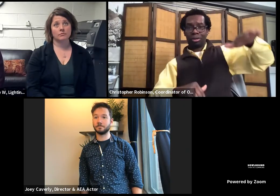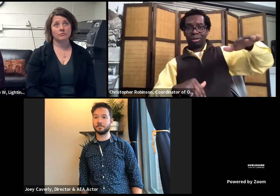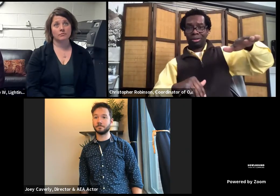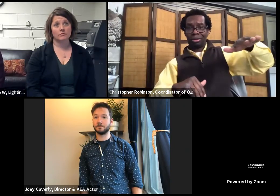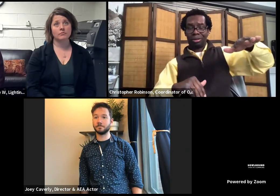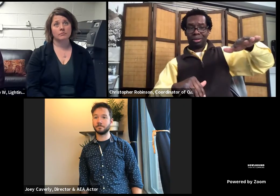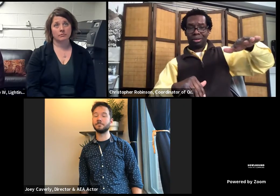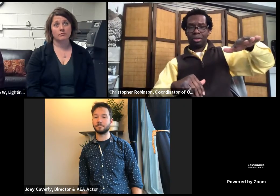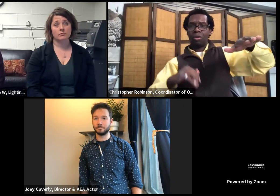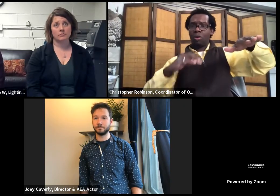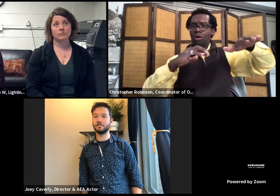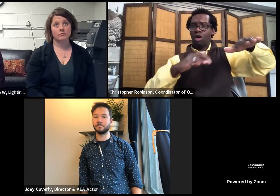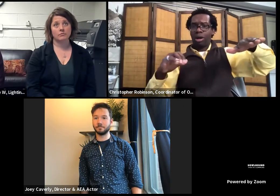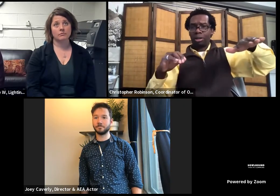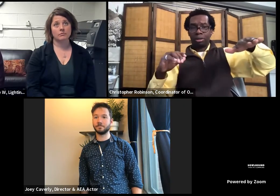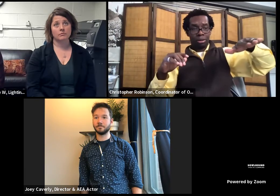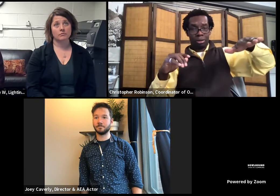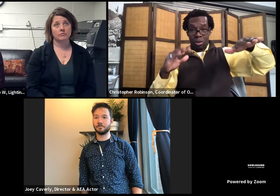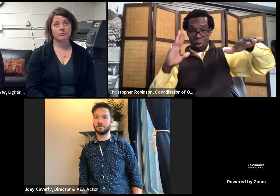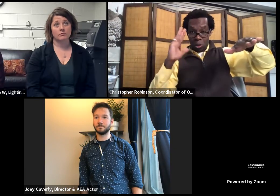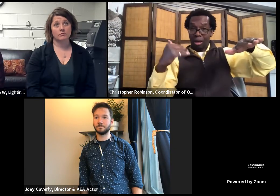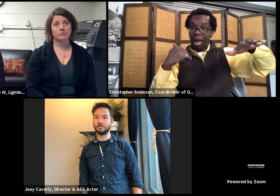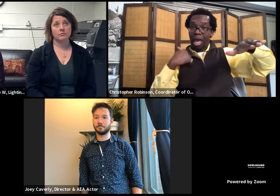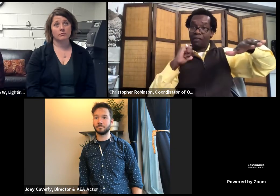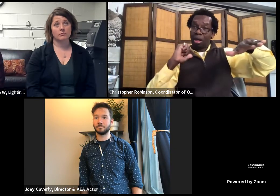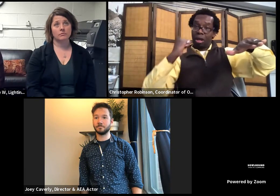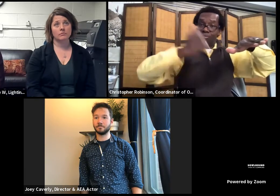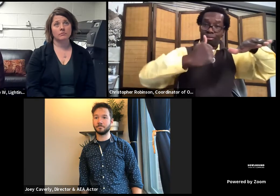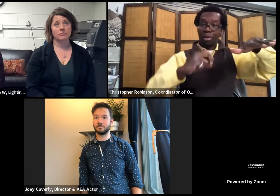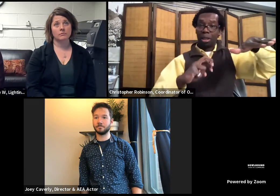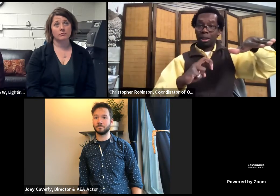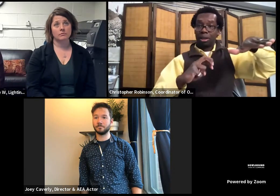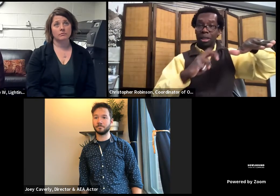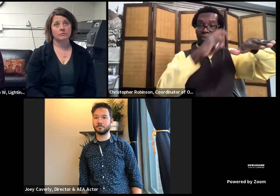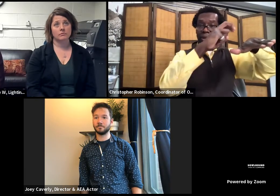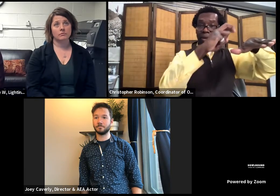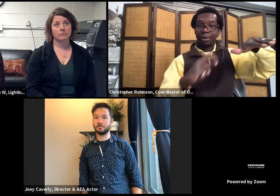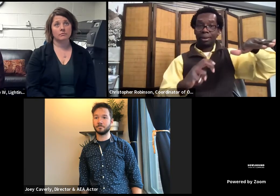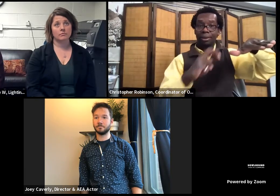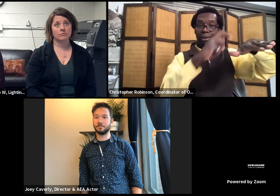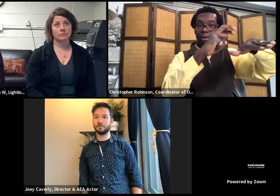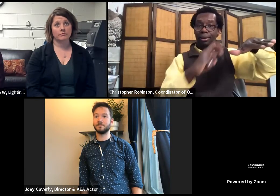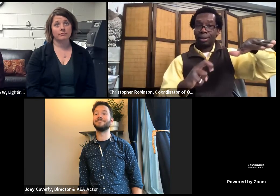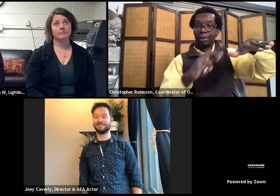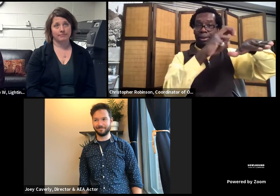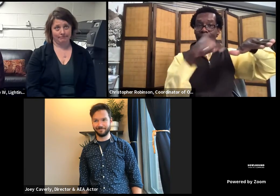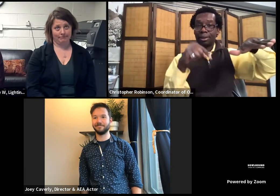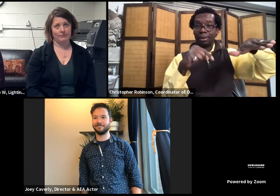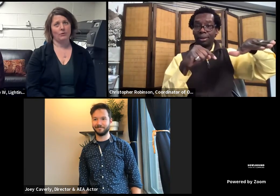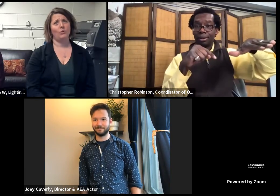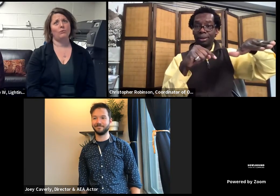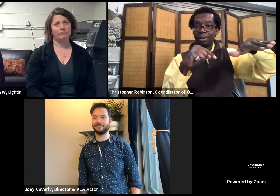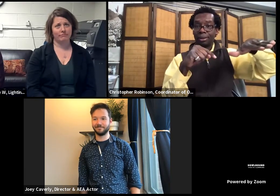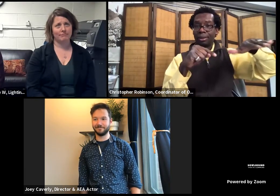what do we think about, like, physically for the stage and the audience, when we have steps up to the stage